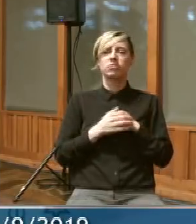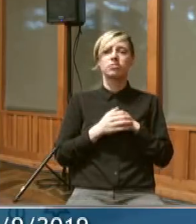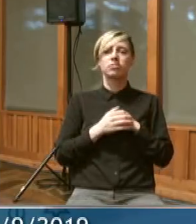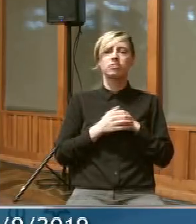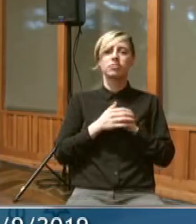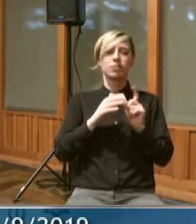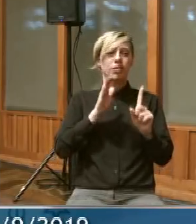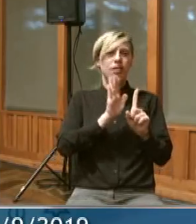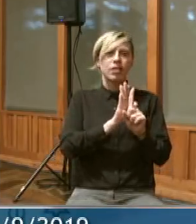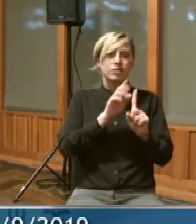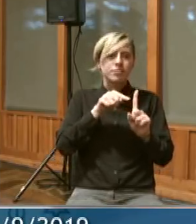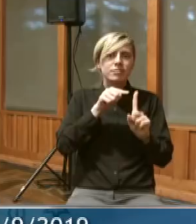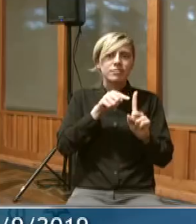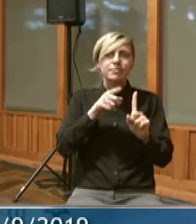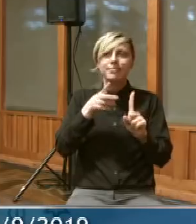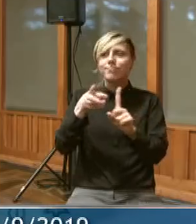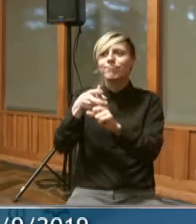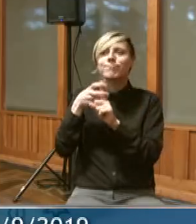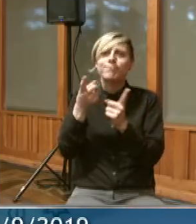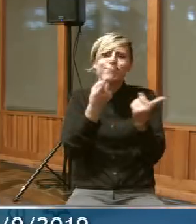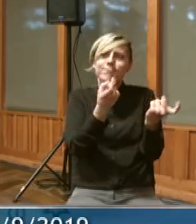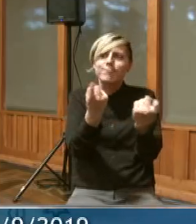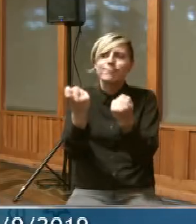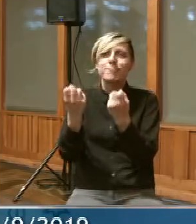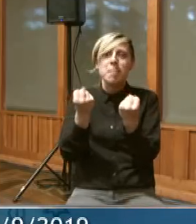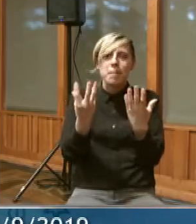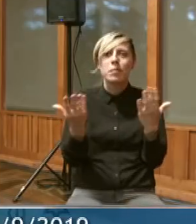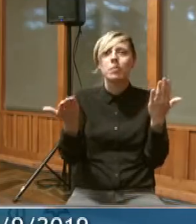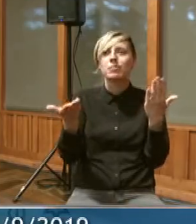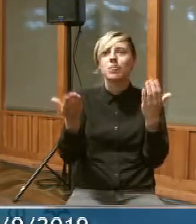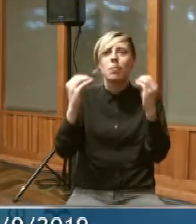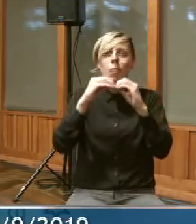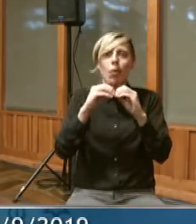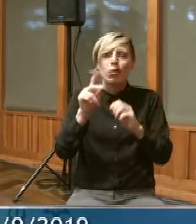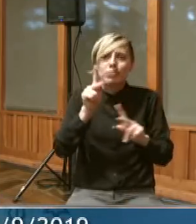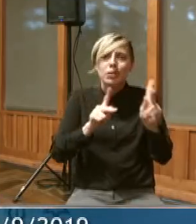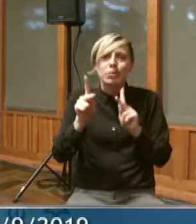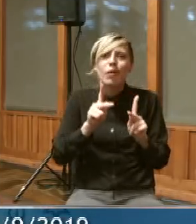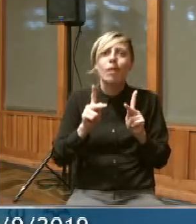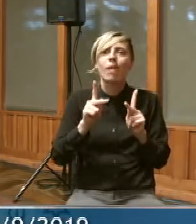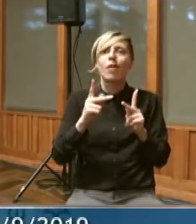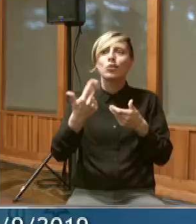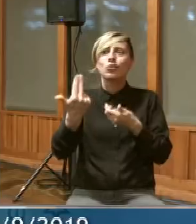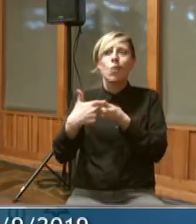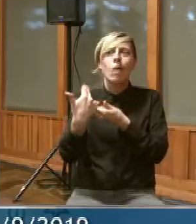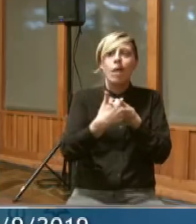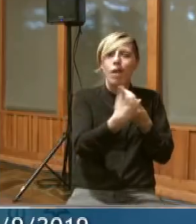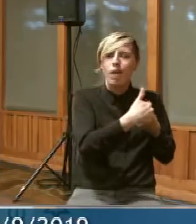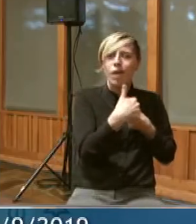BE LET GO. HE'S GREATLY INCREASED THE NUMBER OF FITNESS PARTICIPANTS